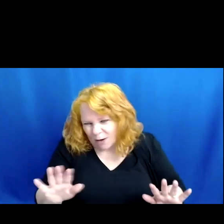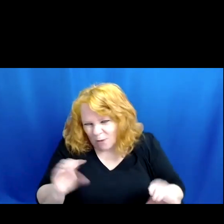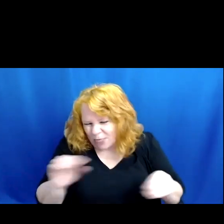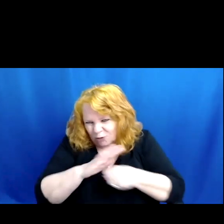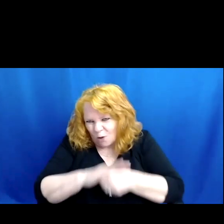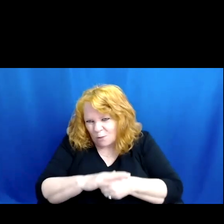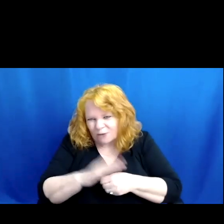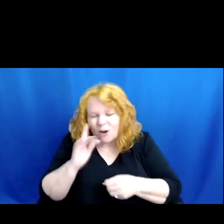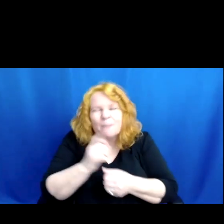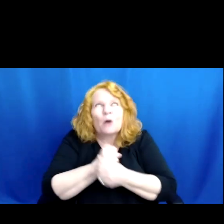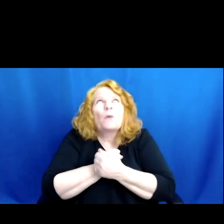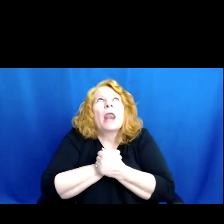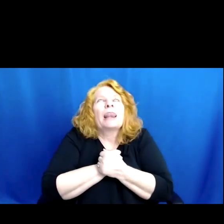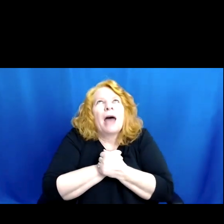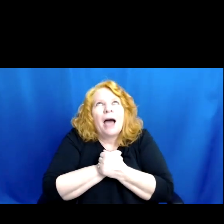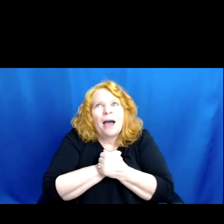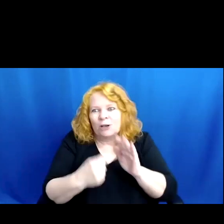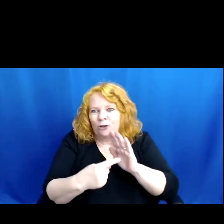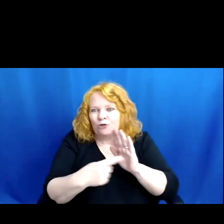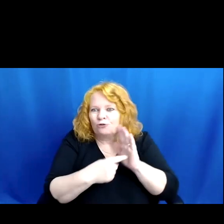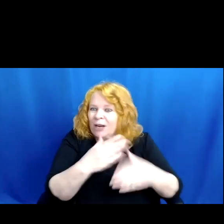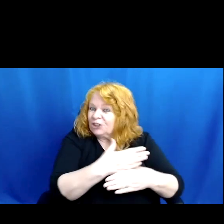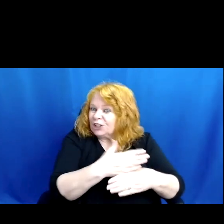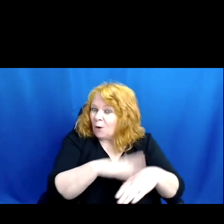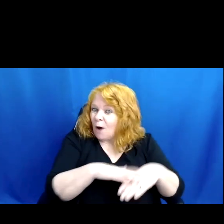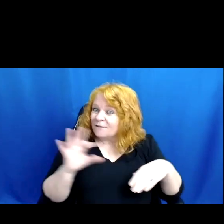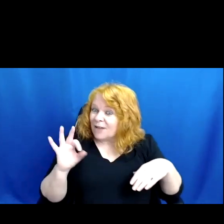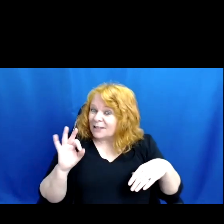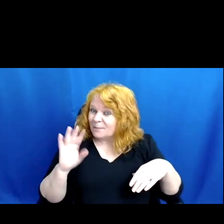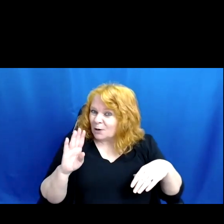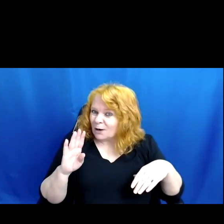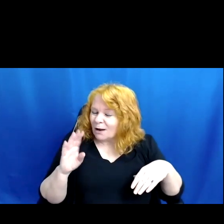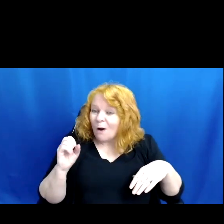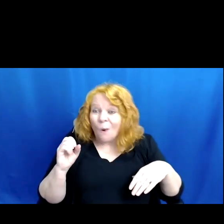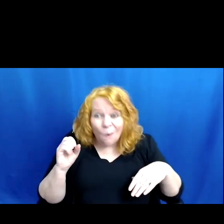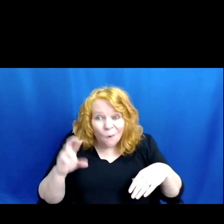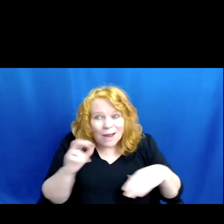and welcome you to share your photographs. Like I say it is a hidden private group.